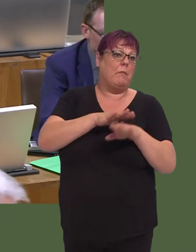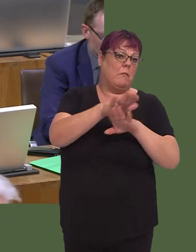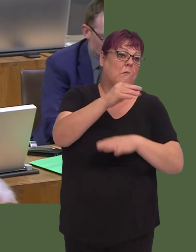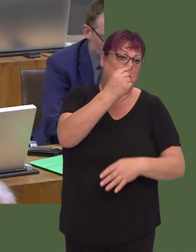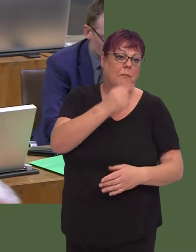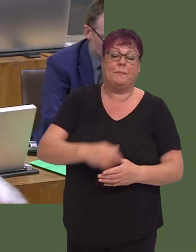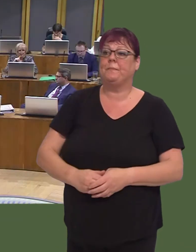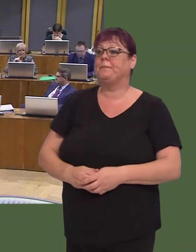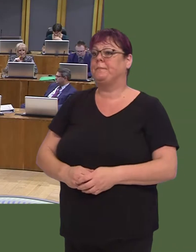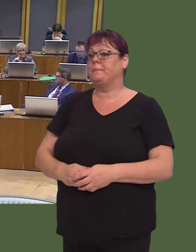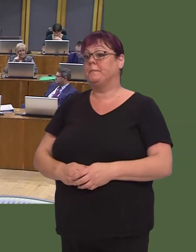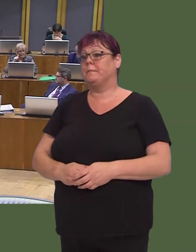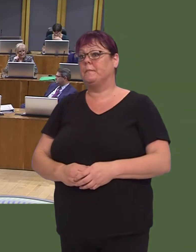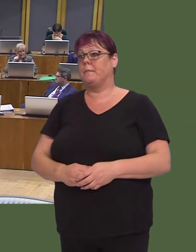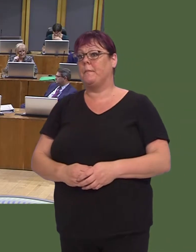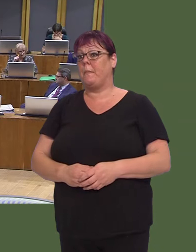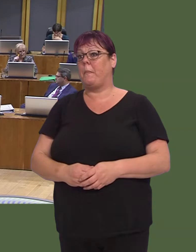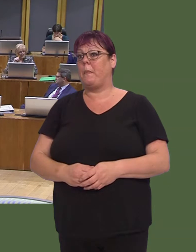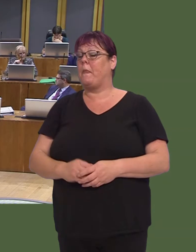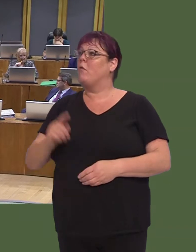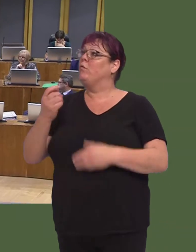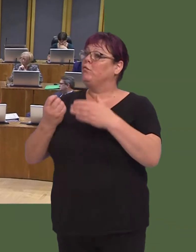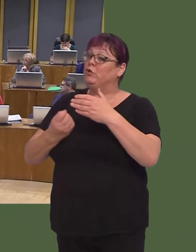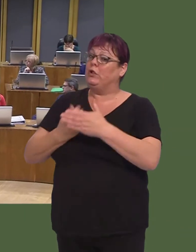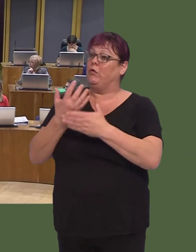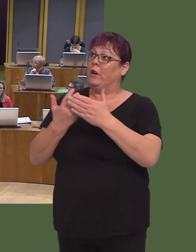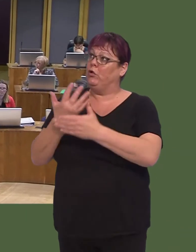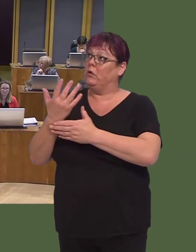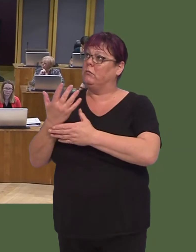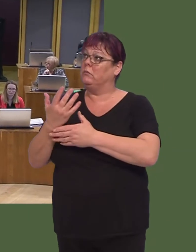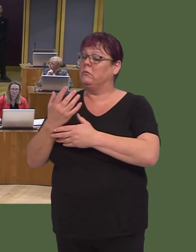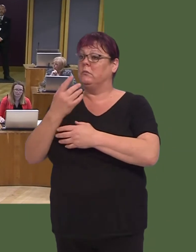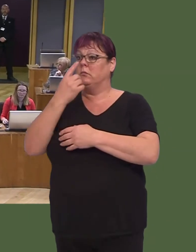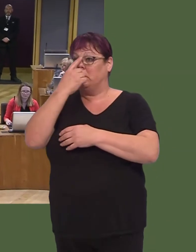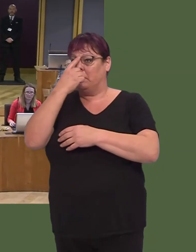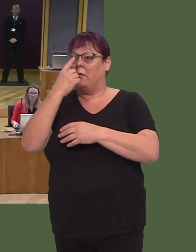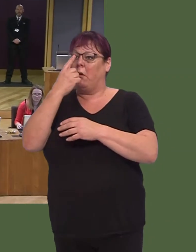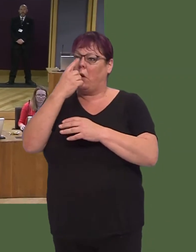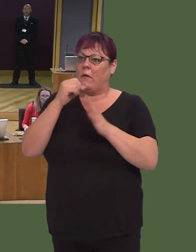David Rees AM: First Minister, obviously economic regeneration depends on many issues in the